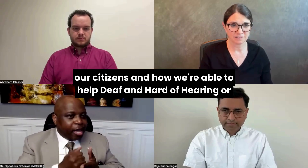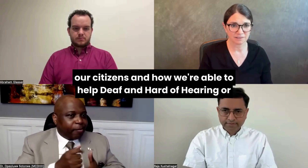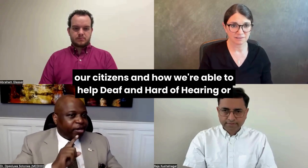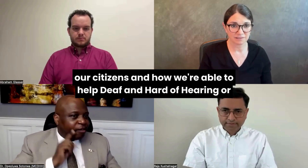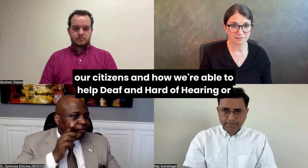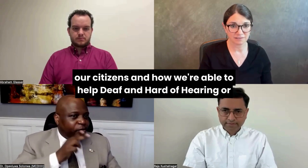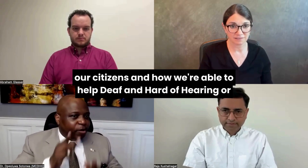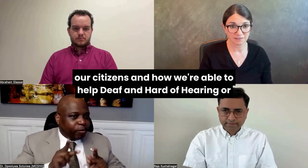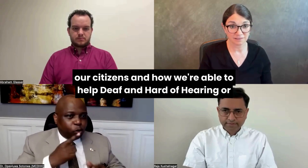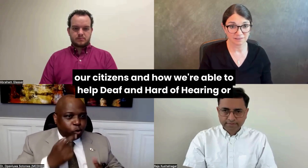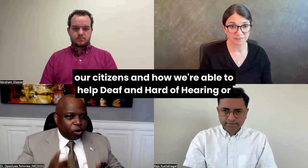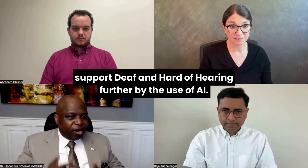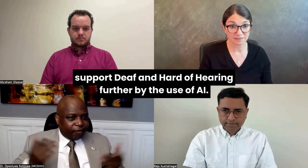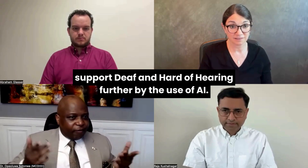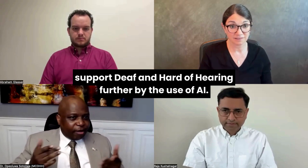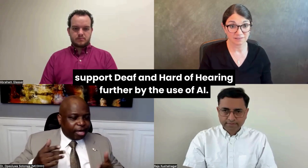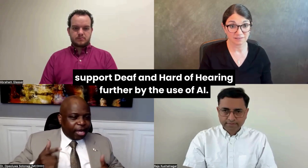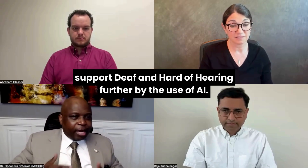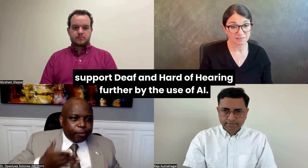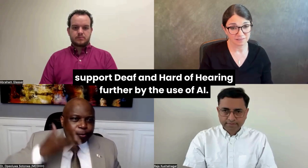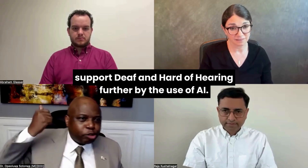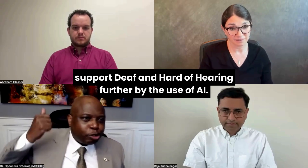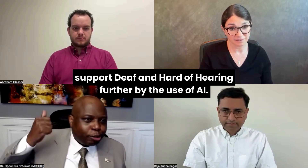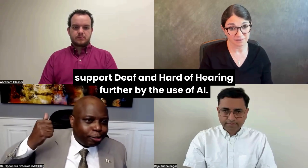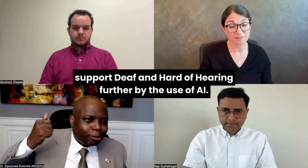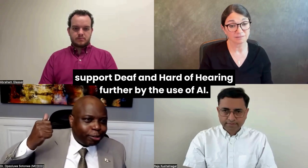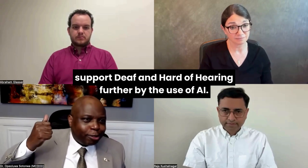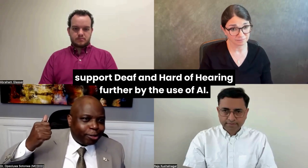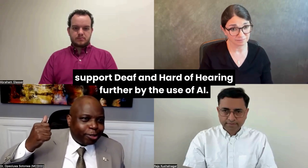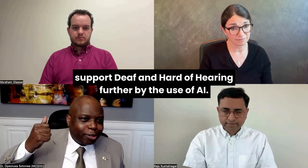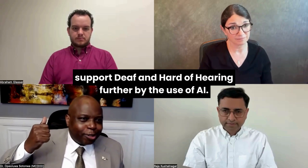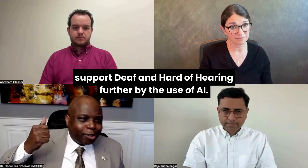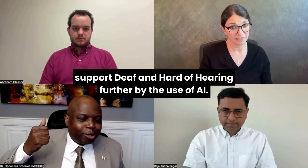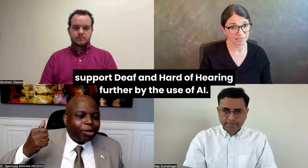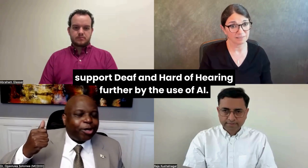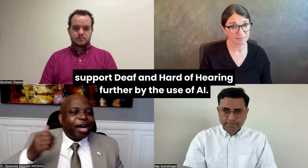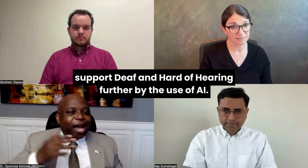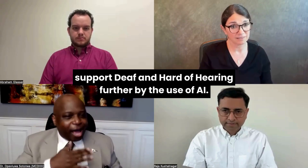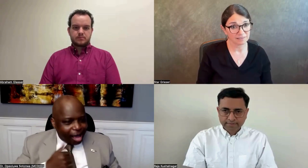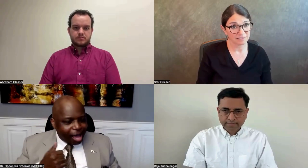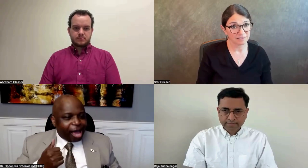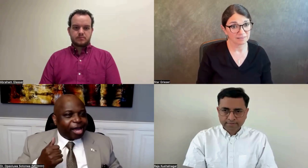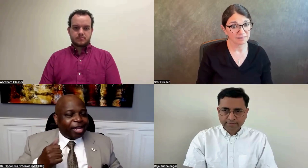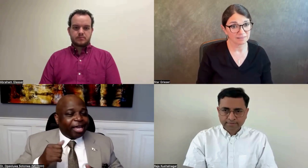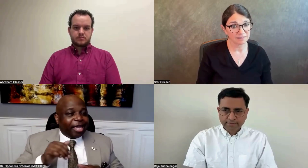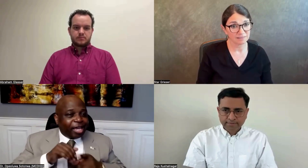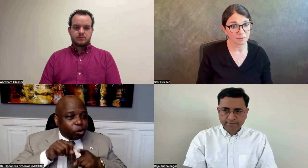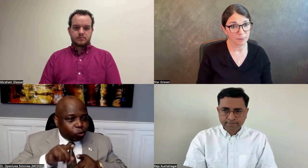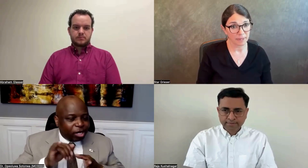support Deaf and Hard of Hearing further by the use of AI. And while we are doing that,